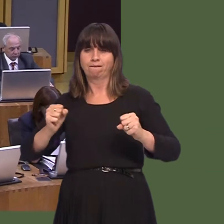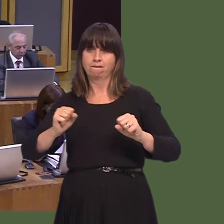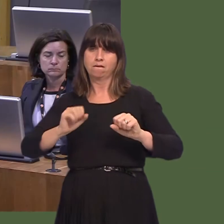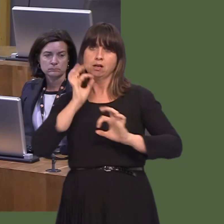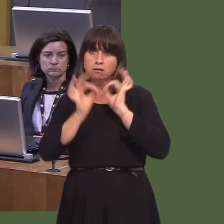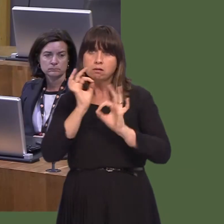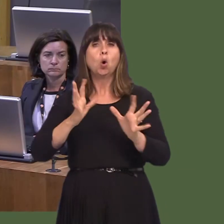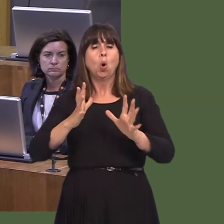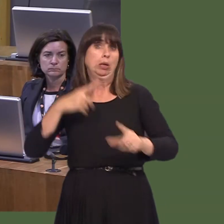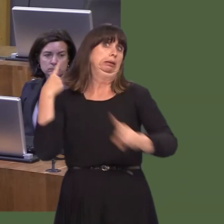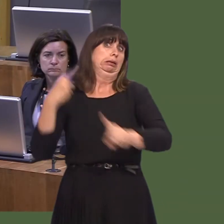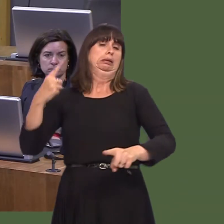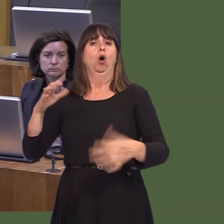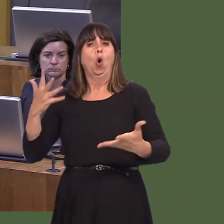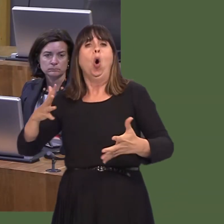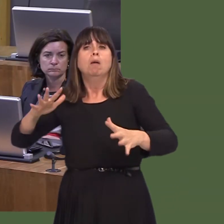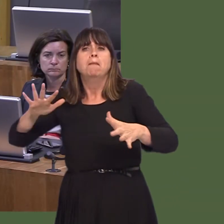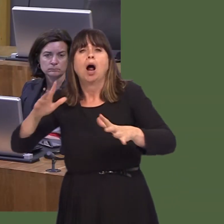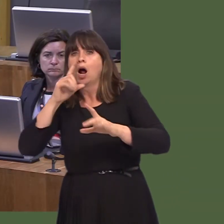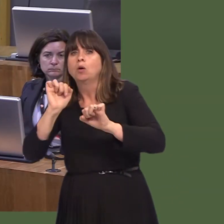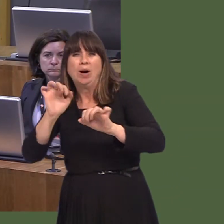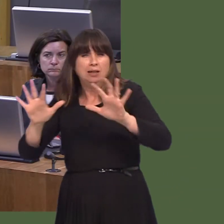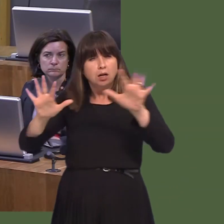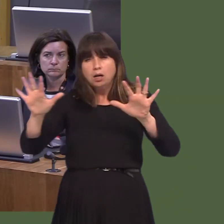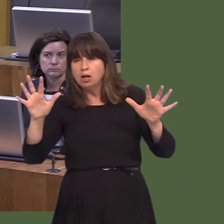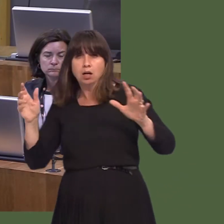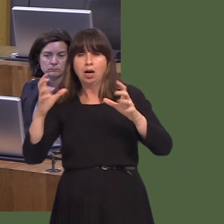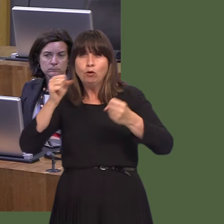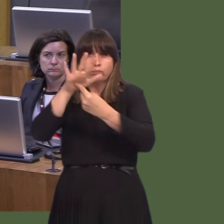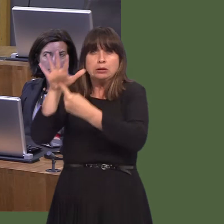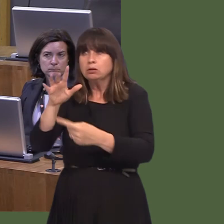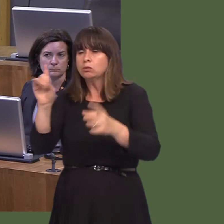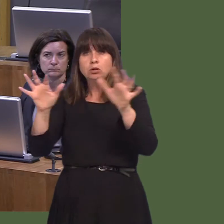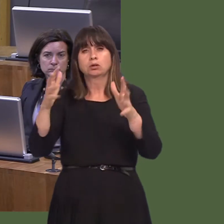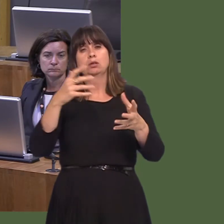The type of response sent to a child who has experienced a seizure will depend on the information